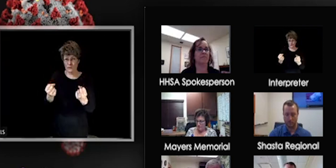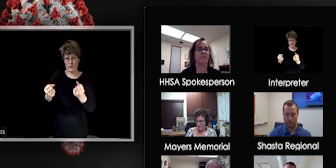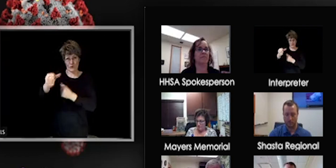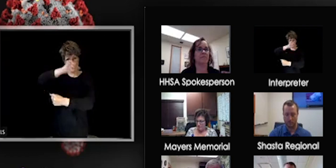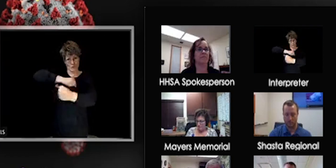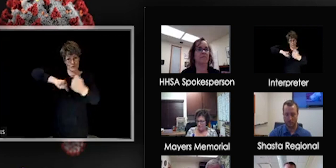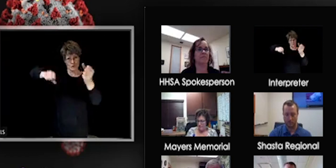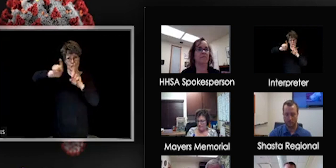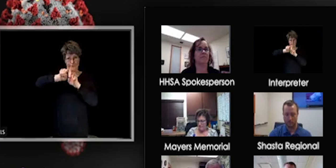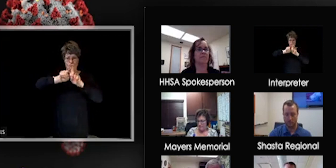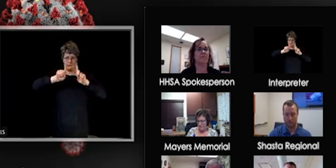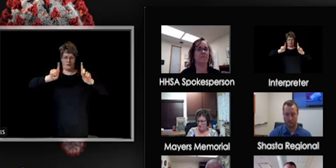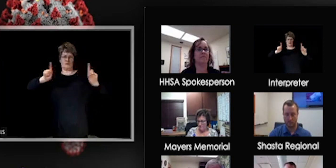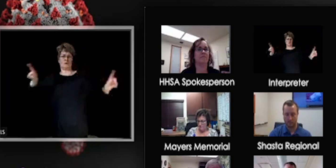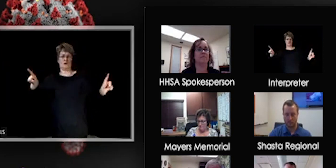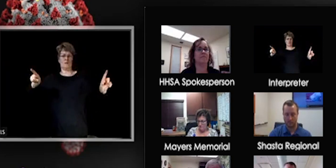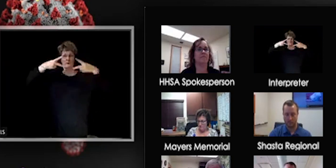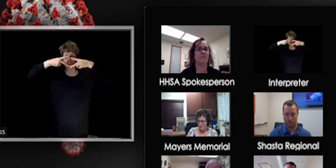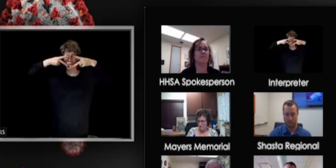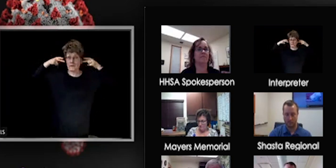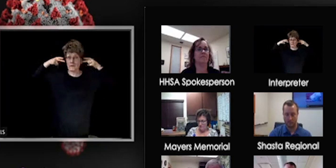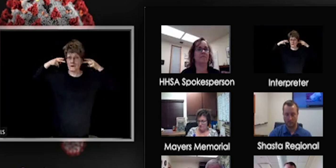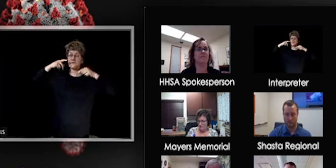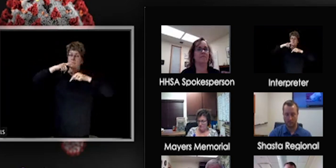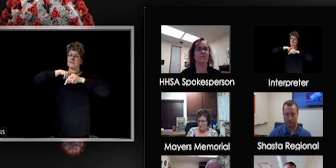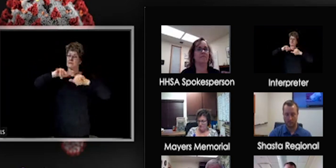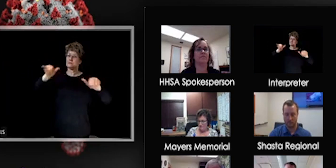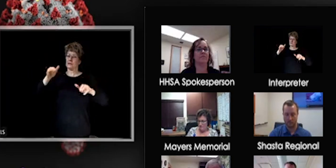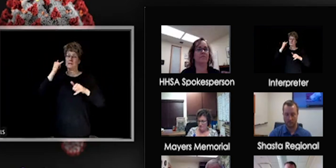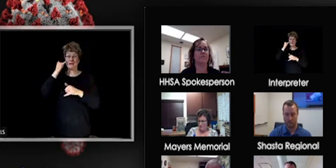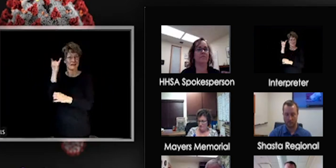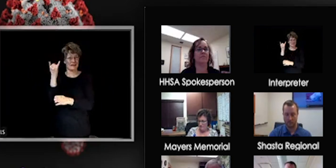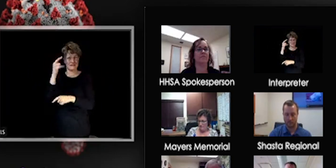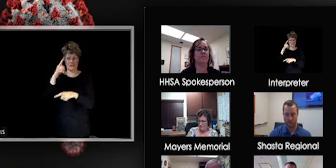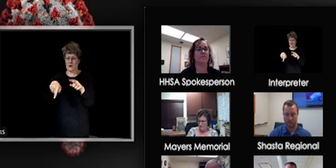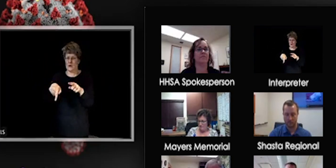coverings if you can’t ensure your space from other people who are not part of your